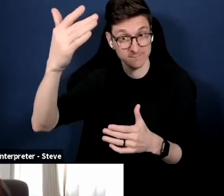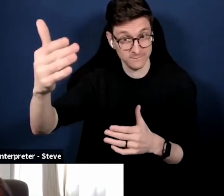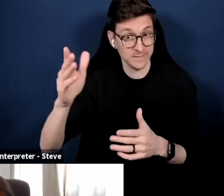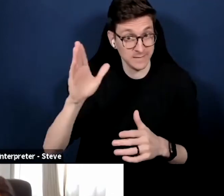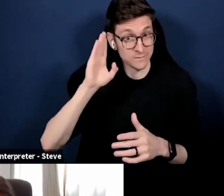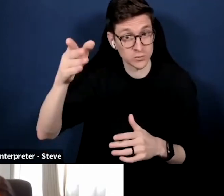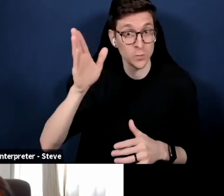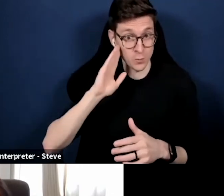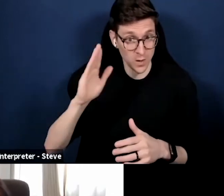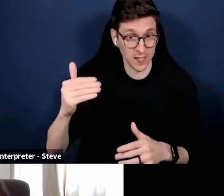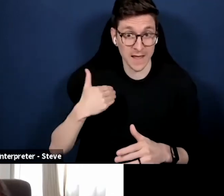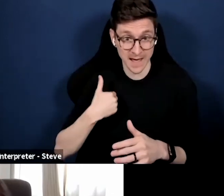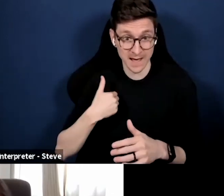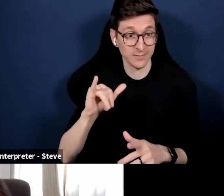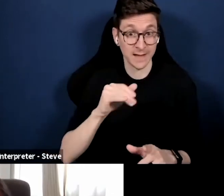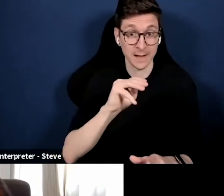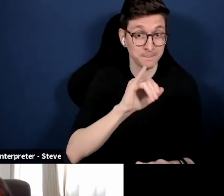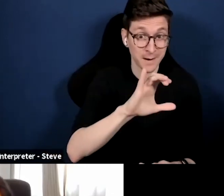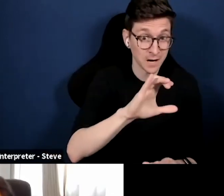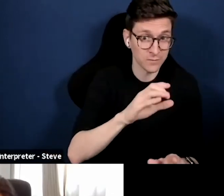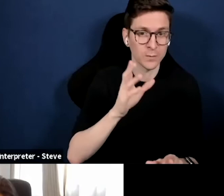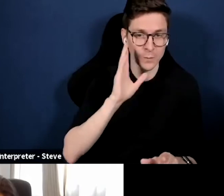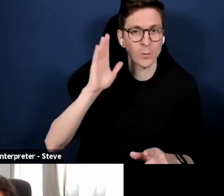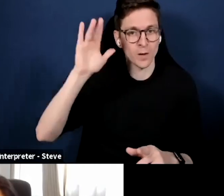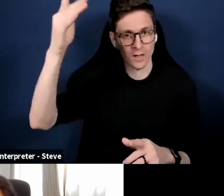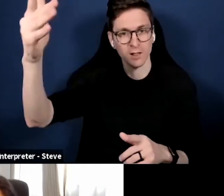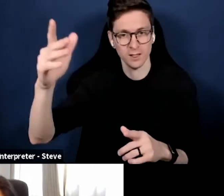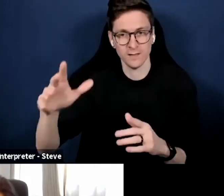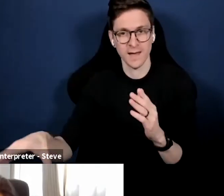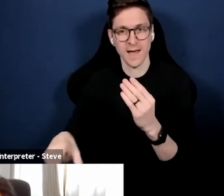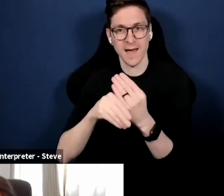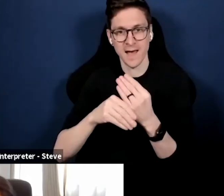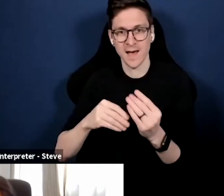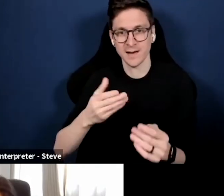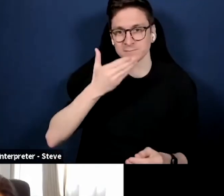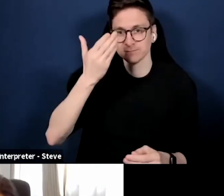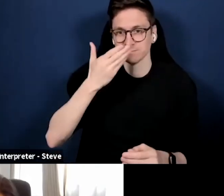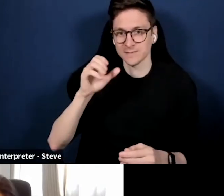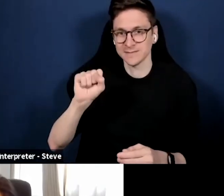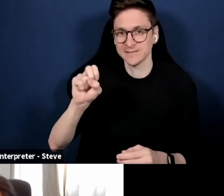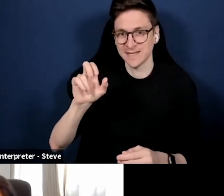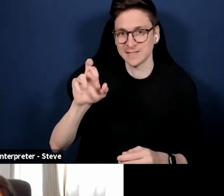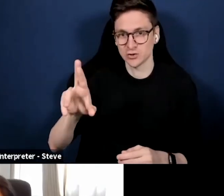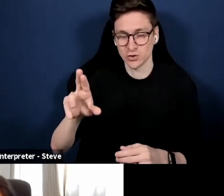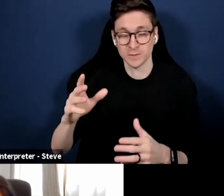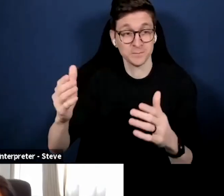microphone so at that point we could add it in now touch is another absolutely fundamental sense